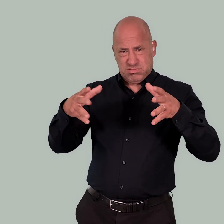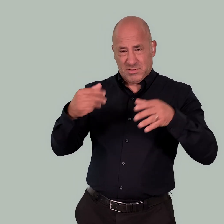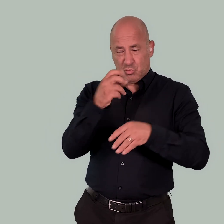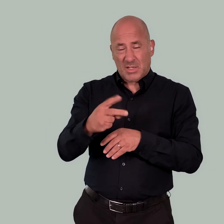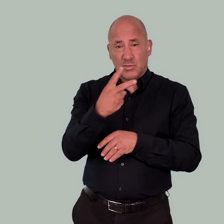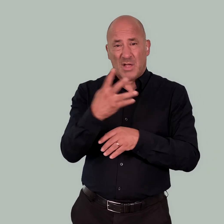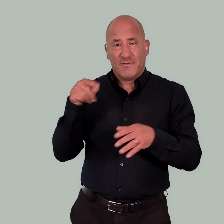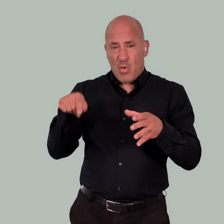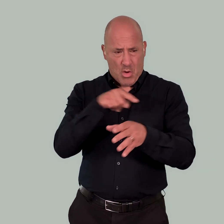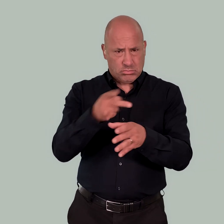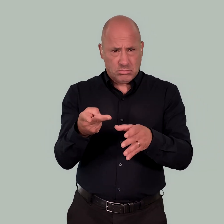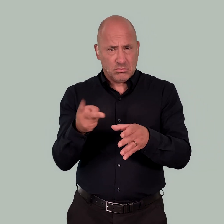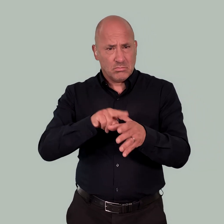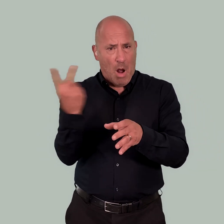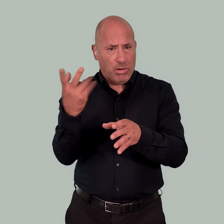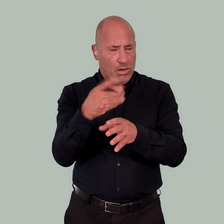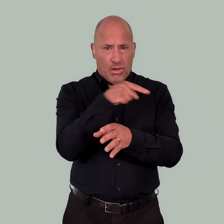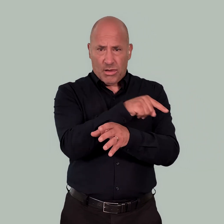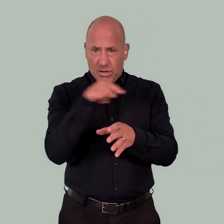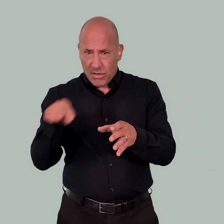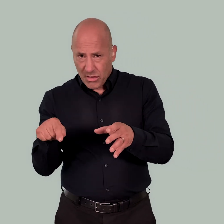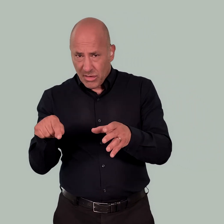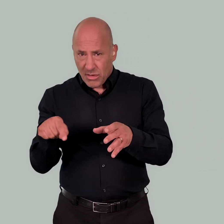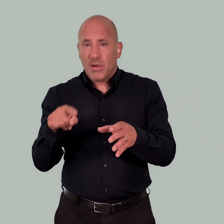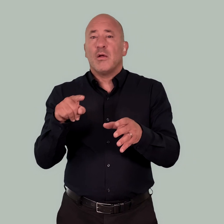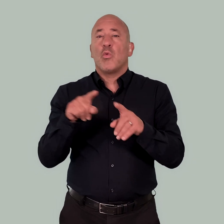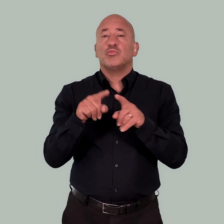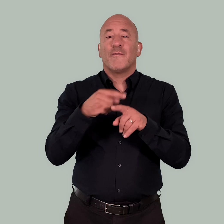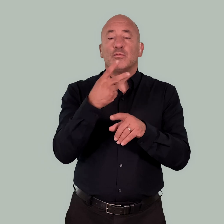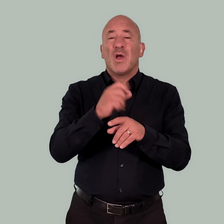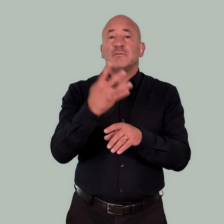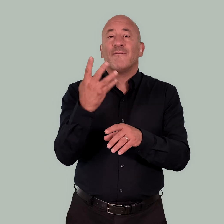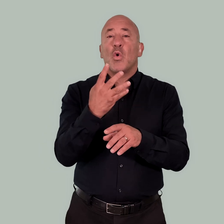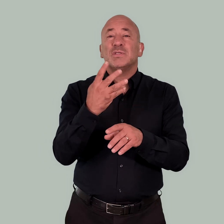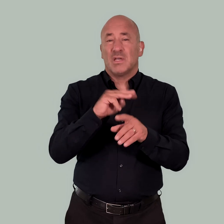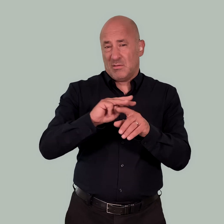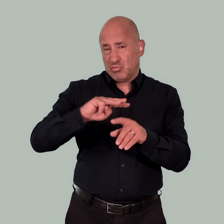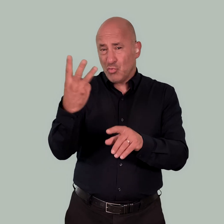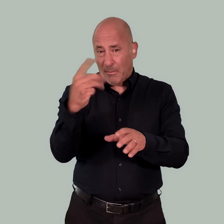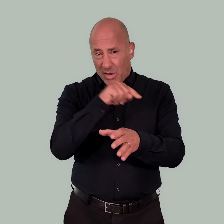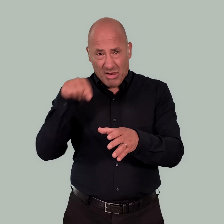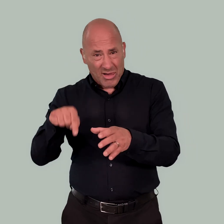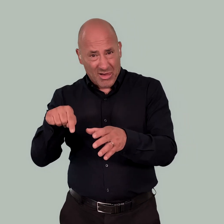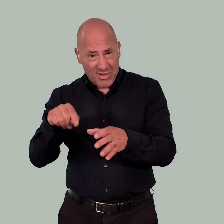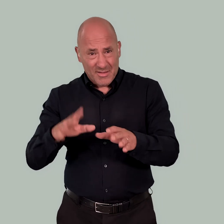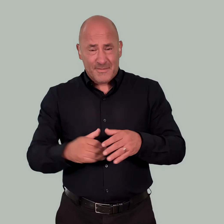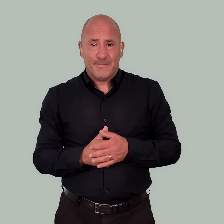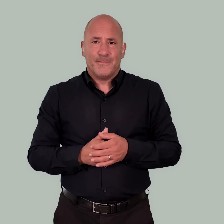that of APS in 2024 and over triple the APS figure in 2014.